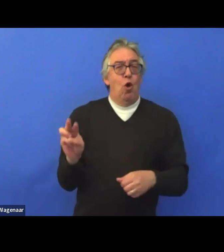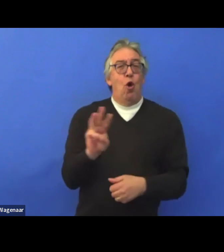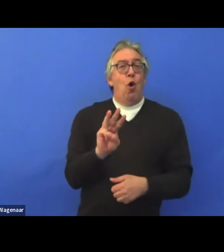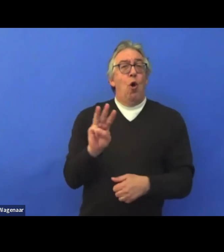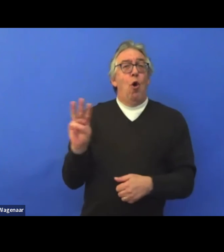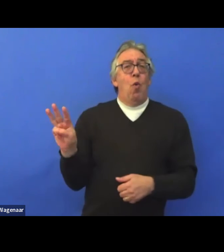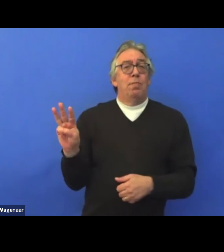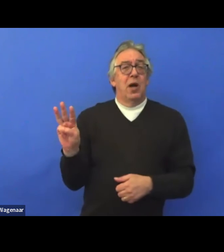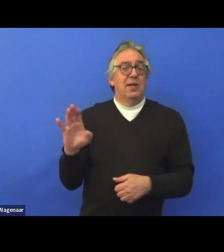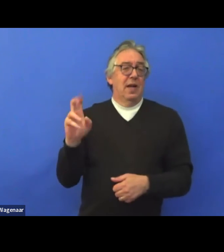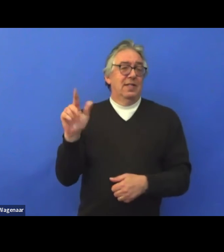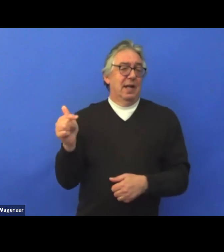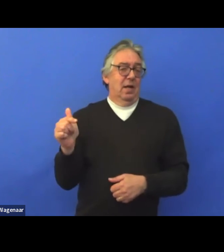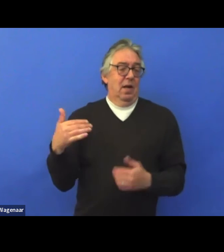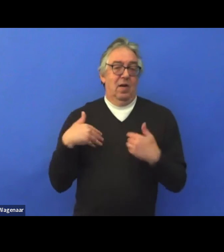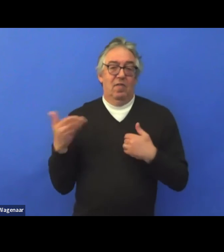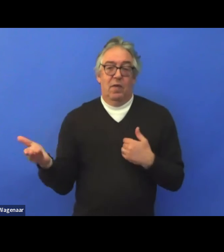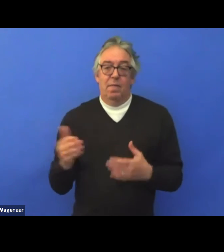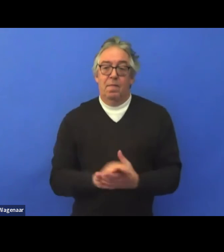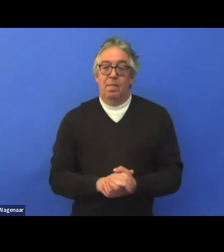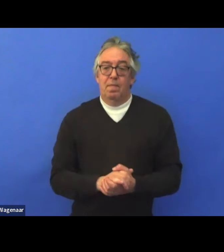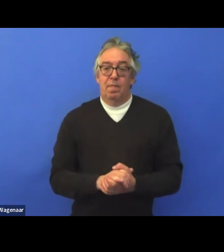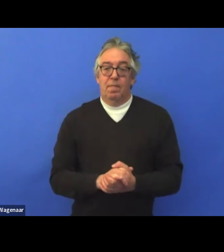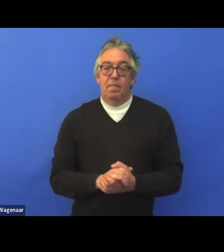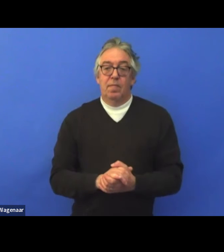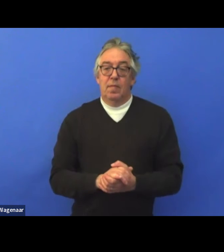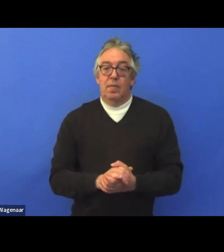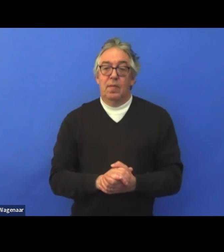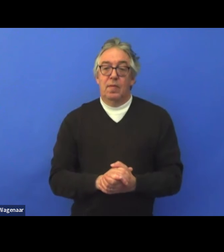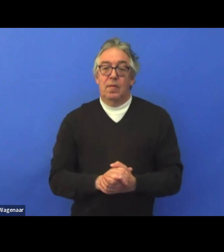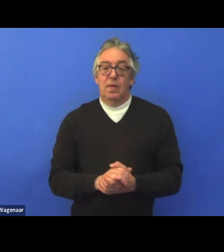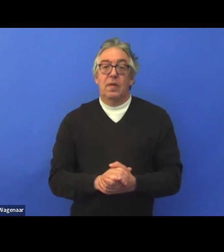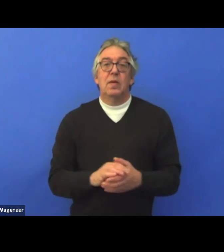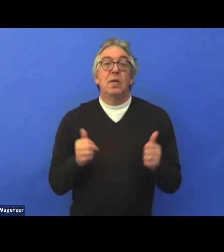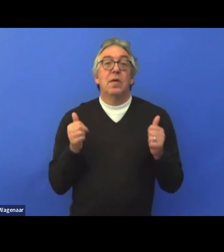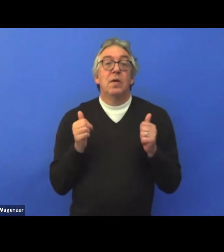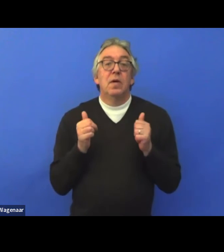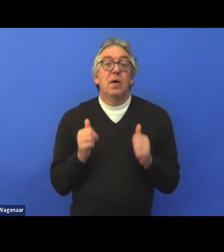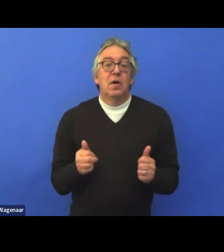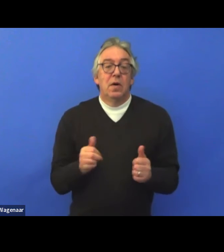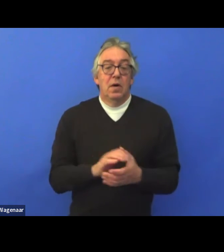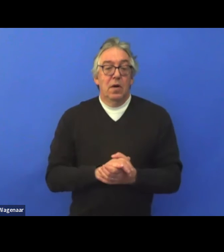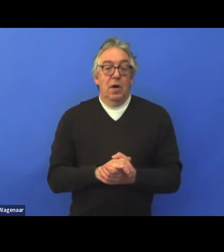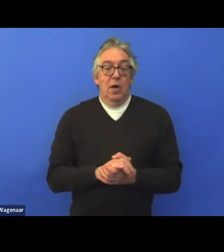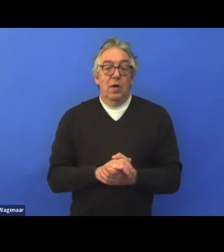In addition to this, each question had a learning paper that reflects on what was learned in the areas.